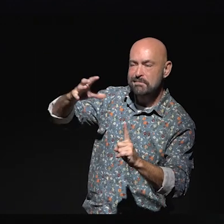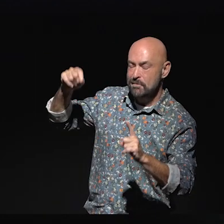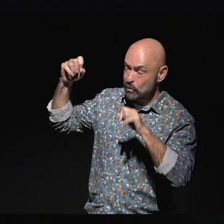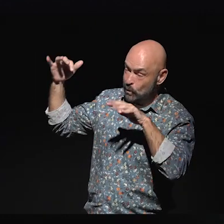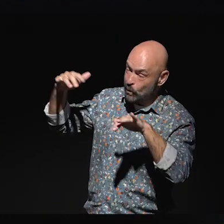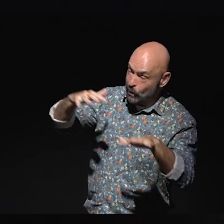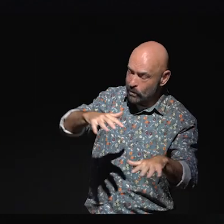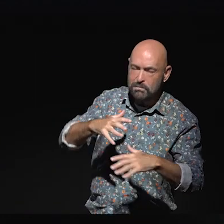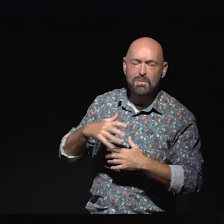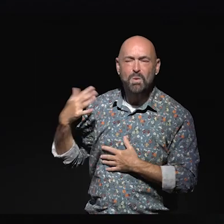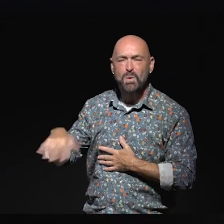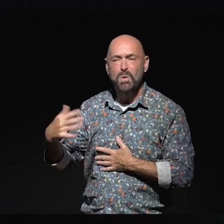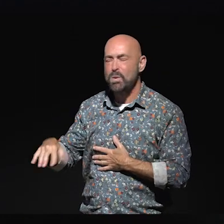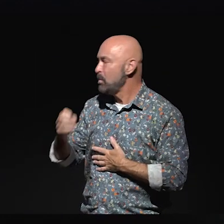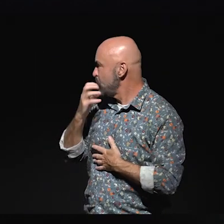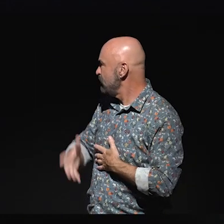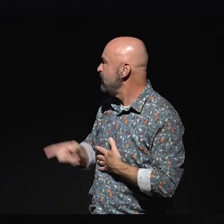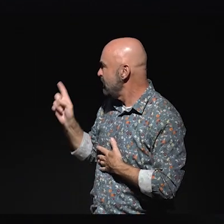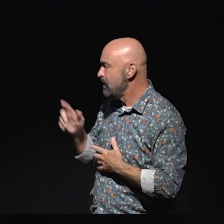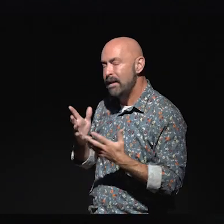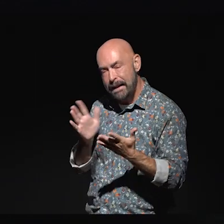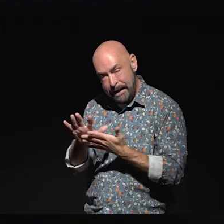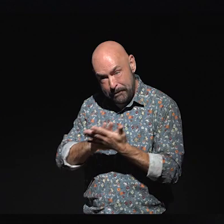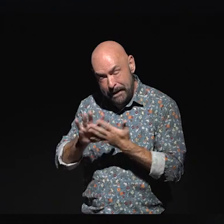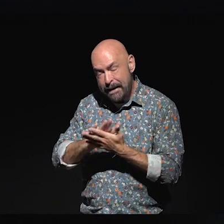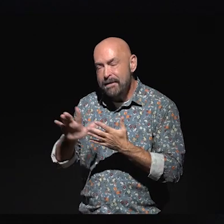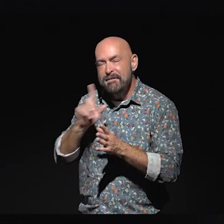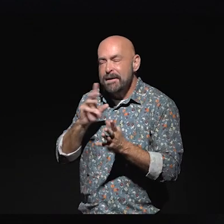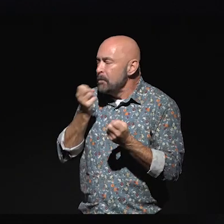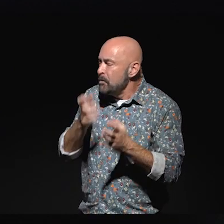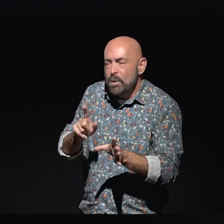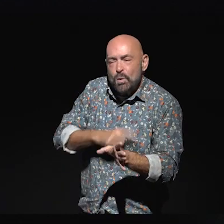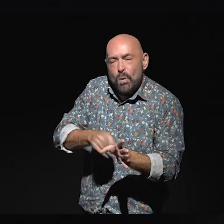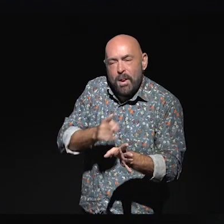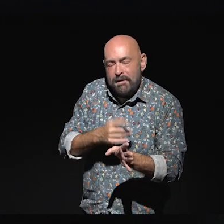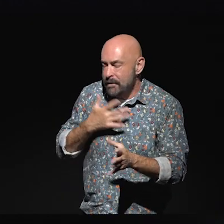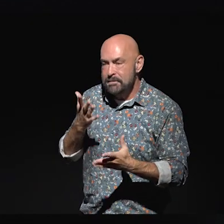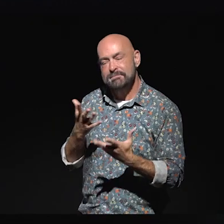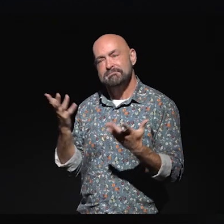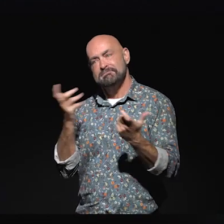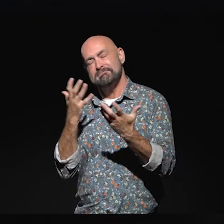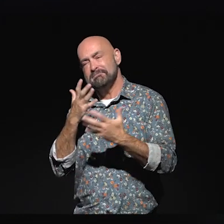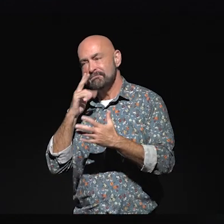It really is a uniquely beautiful place to look at art,